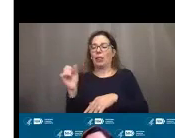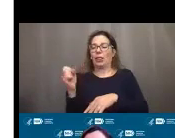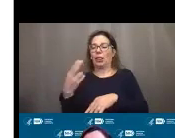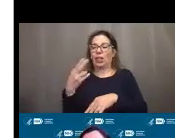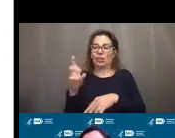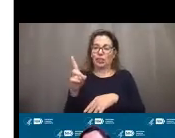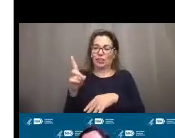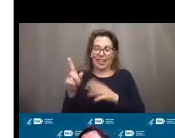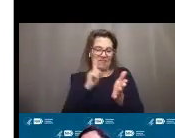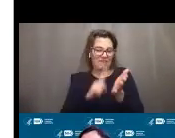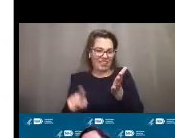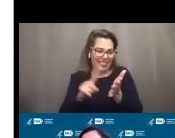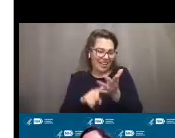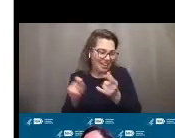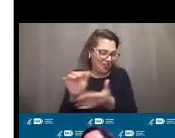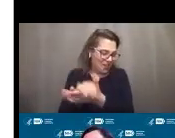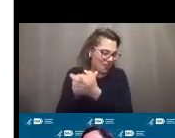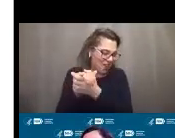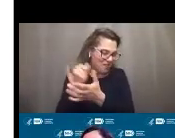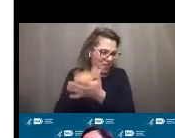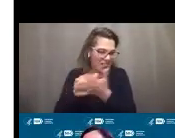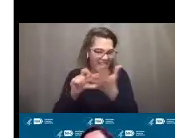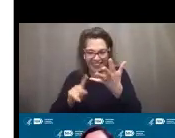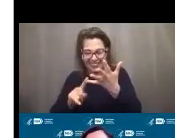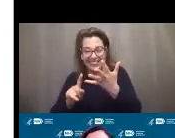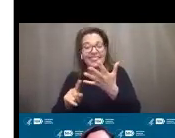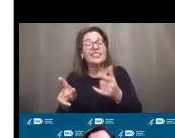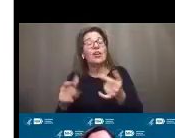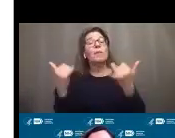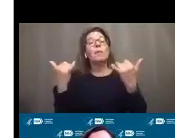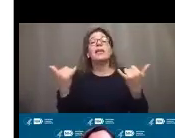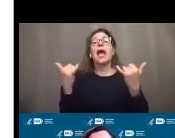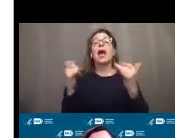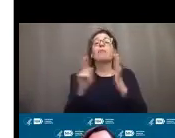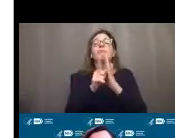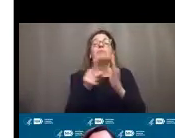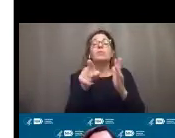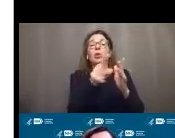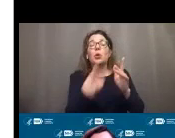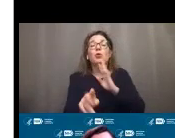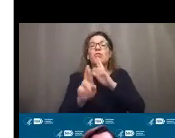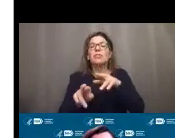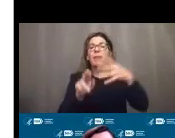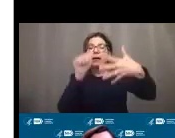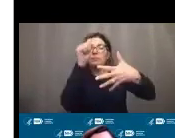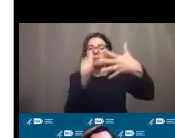and talking with our institute, center and program staff available during this seminar via chat,